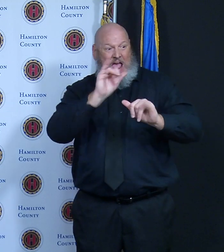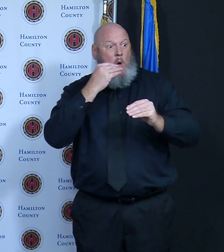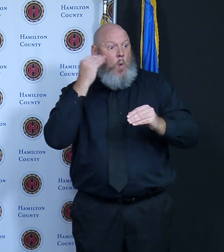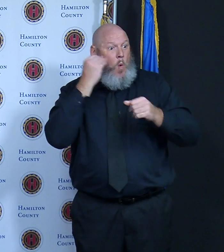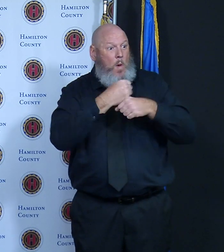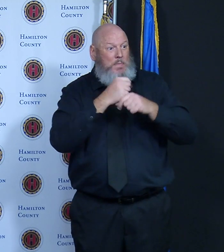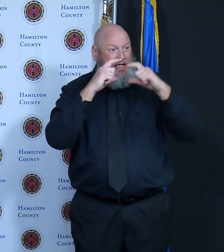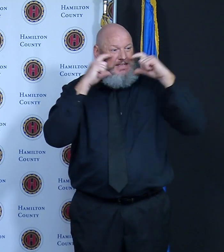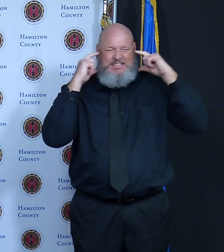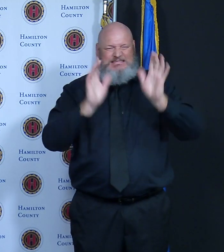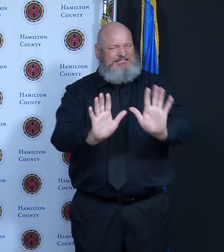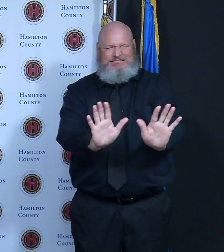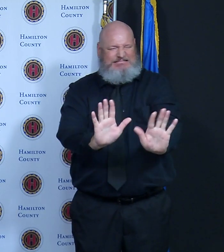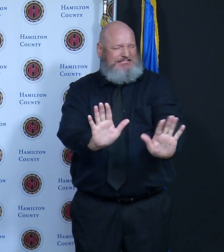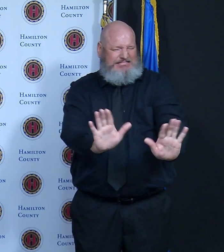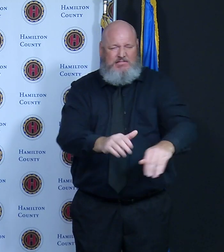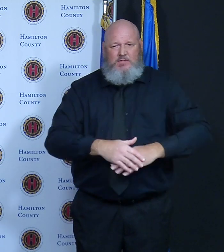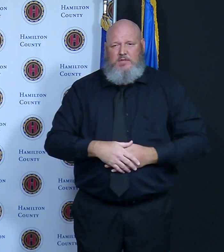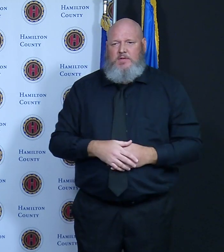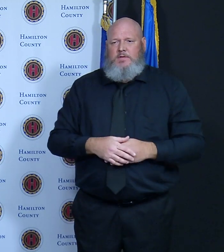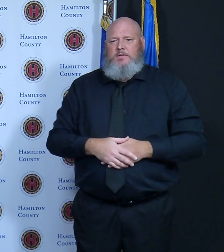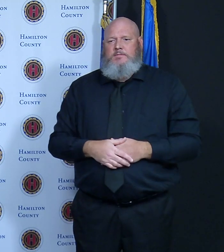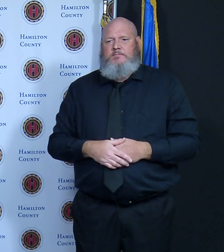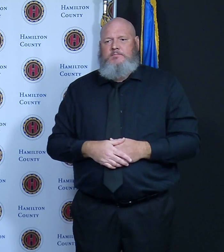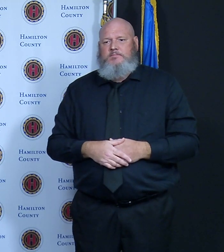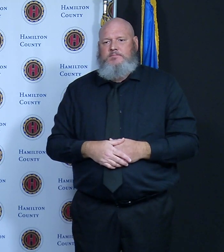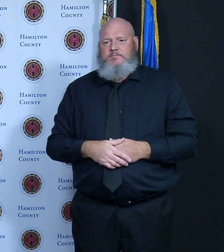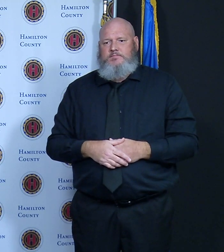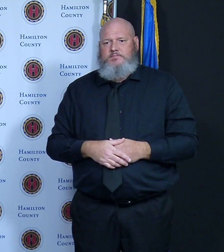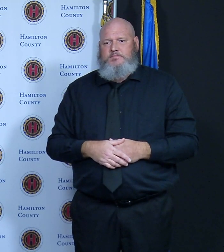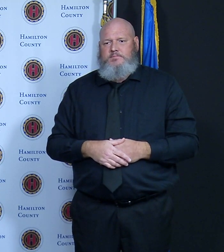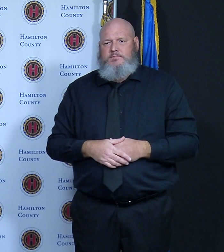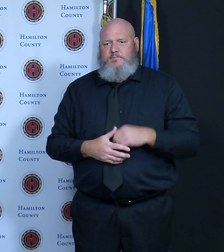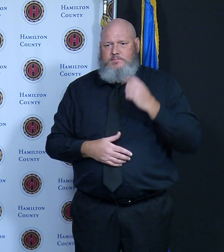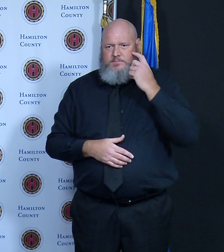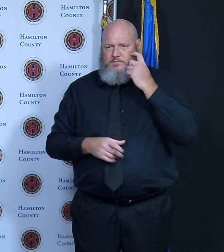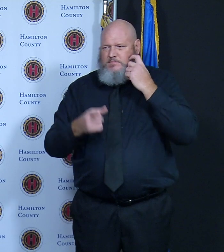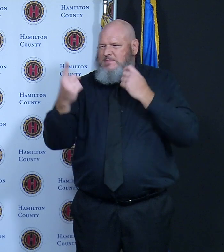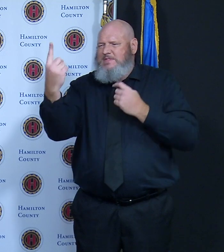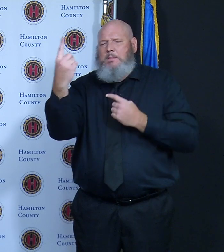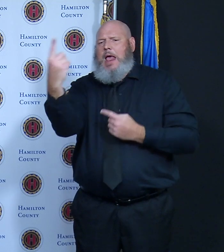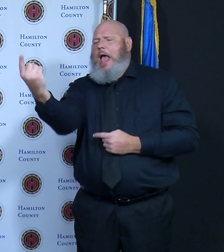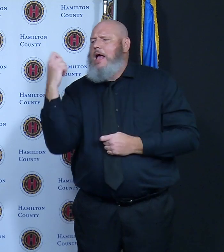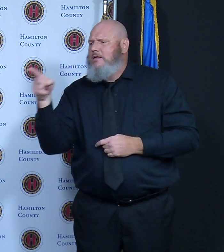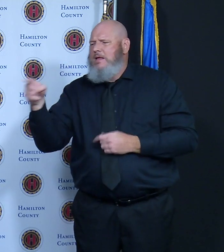criteria for the donations is at hcready.org on our Covid-19 link so the